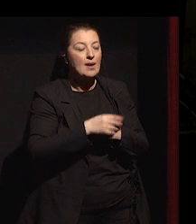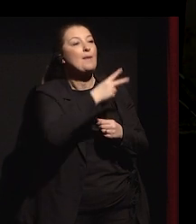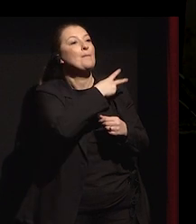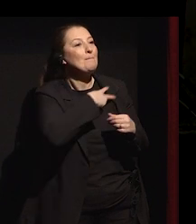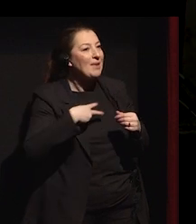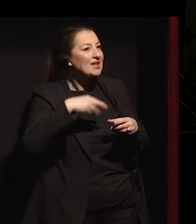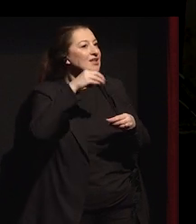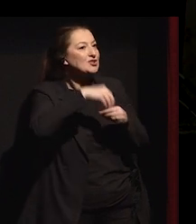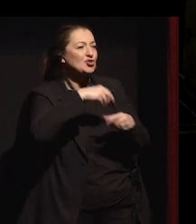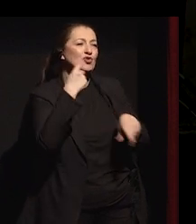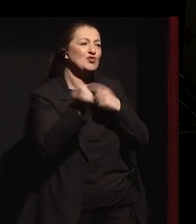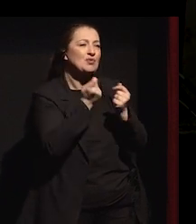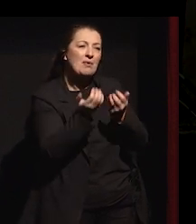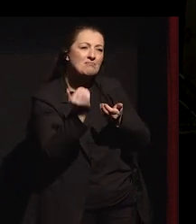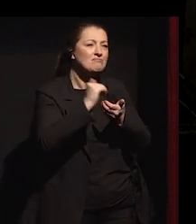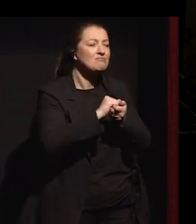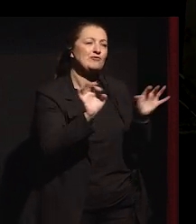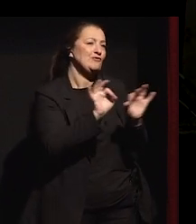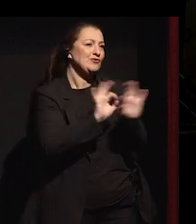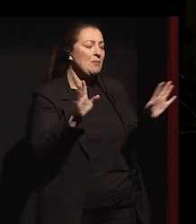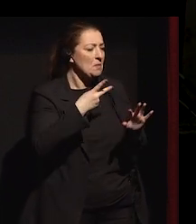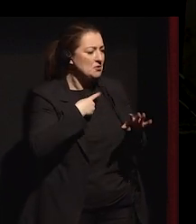who could introduce us to different communities of women in Istanbul